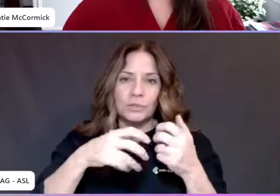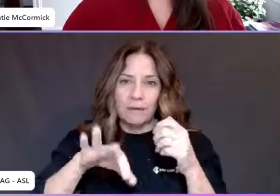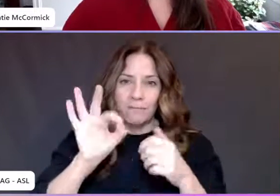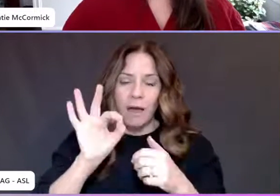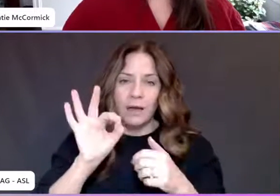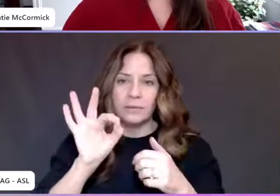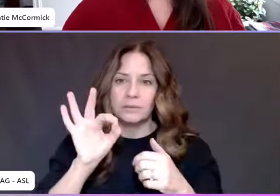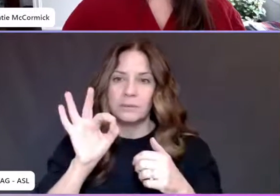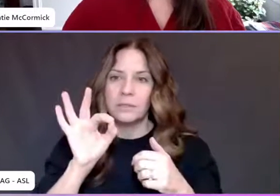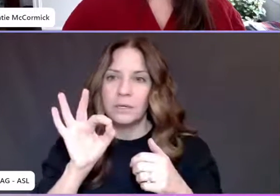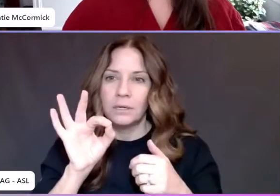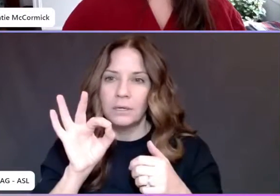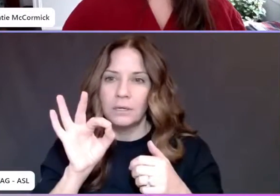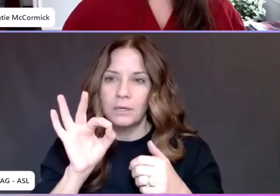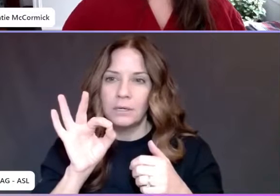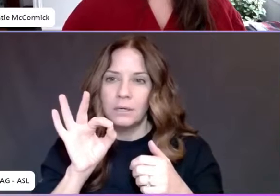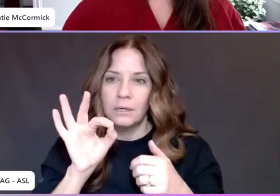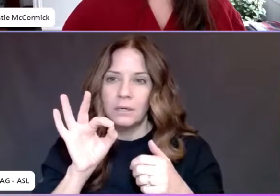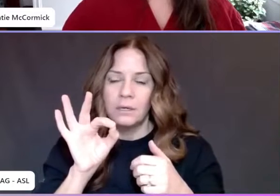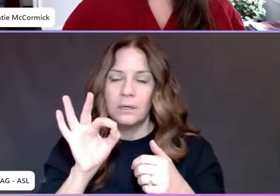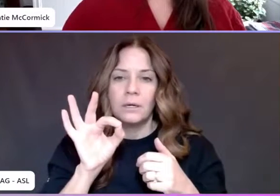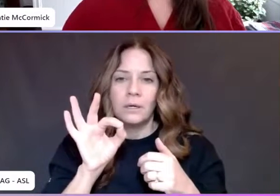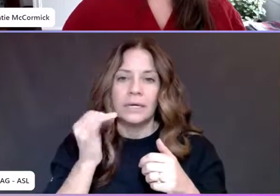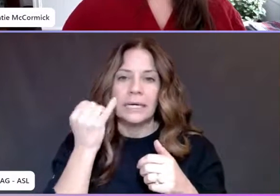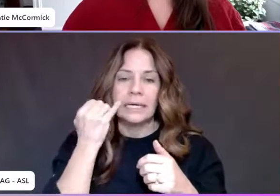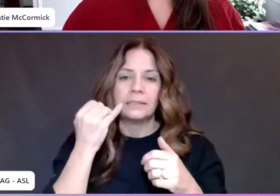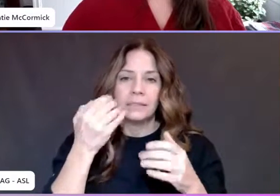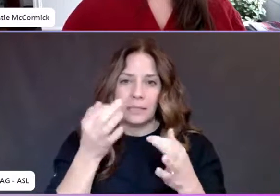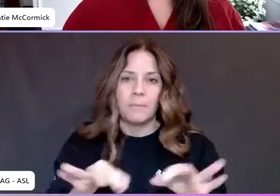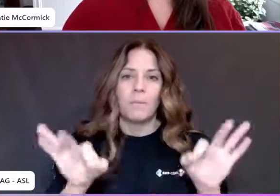coming from real testers looking at her specific features, and writing down